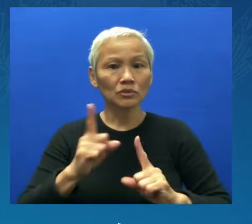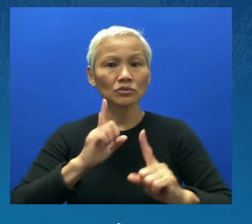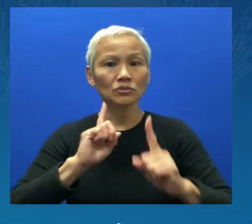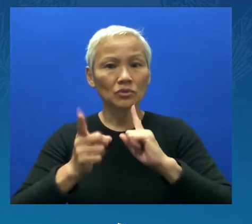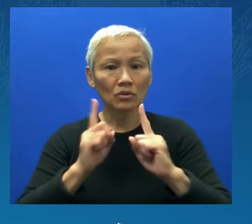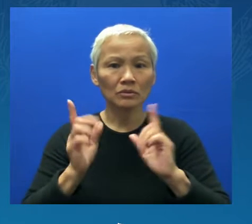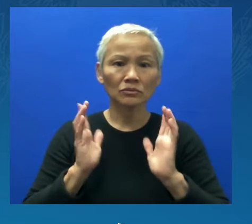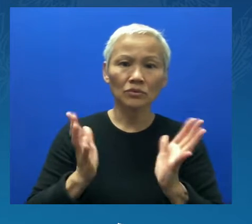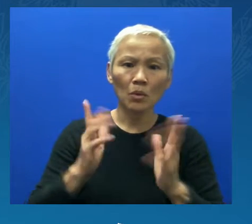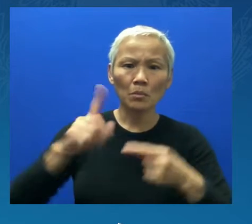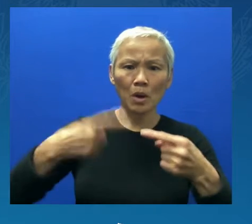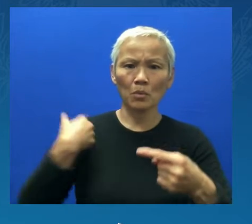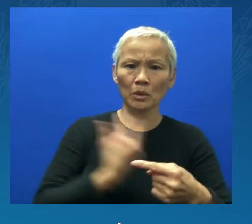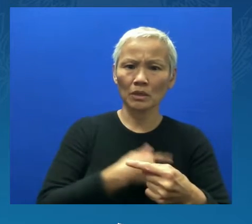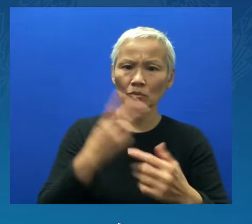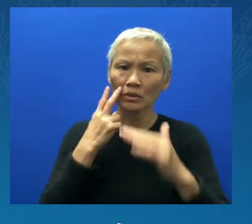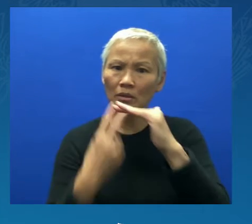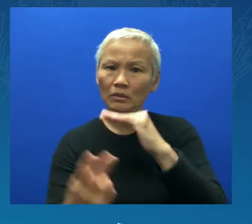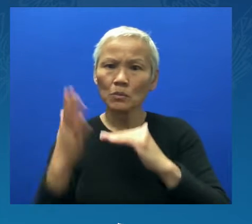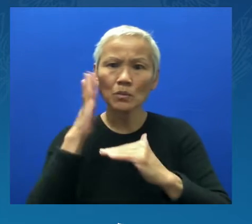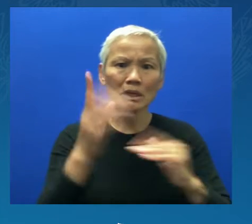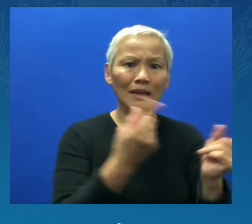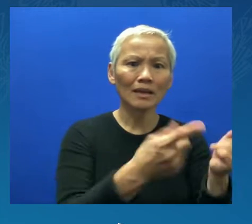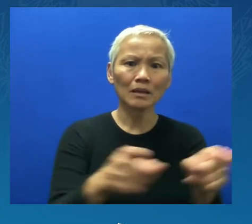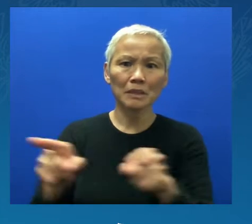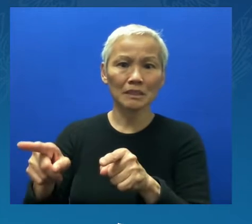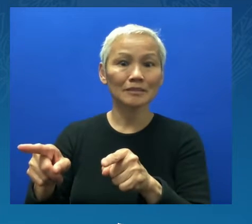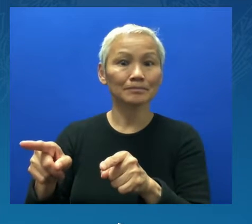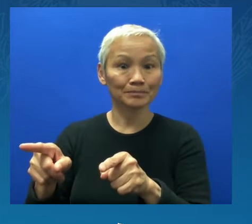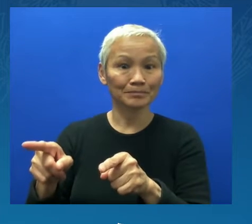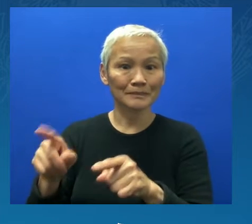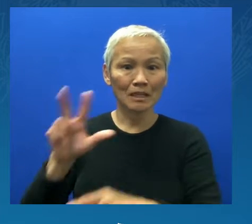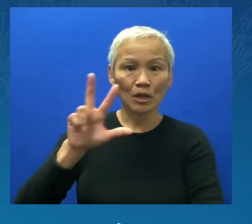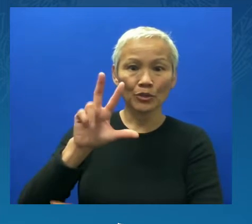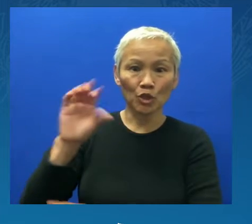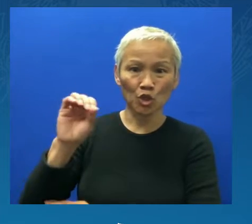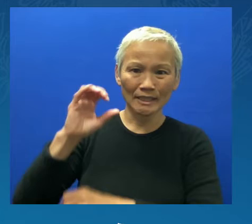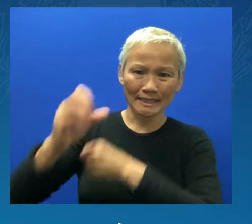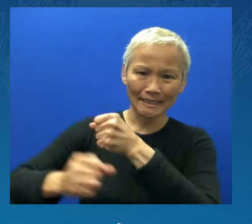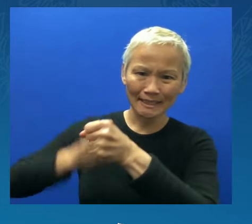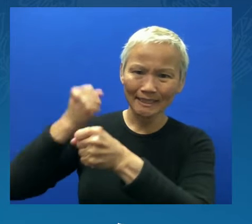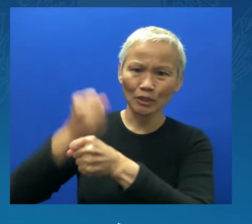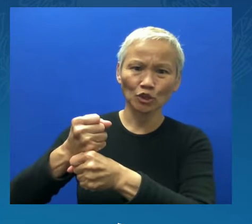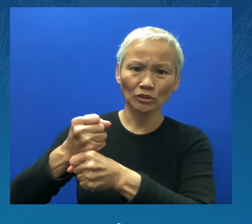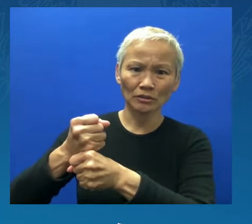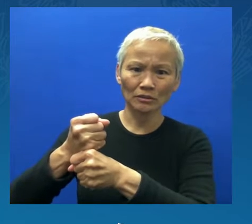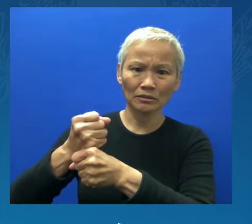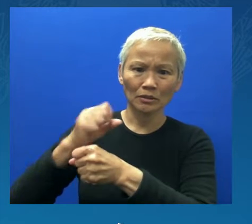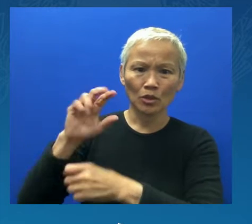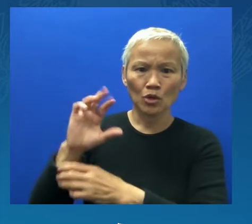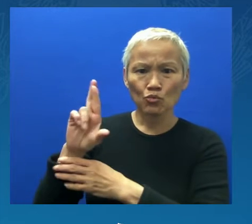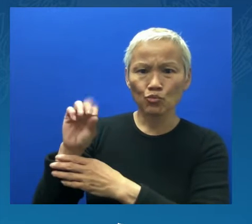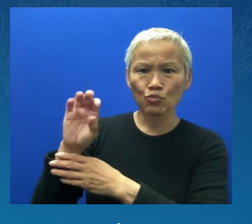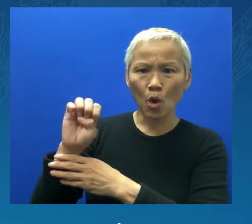that the likelihood that after 30 years of undermining Roe v Wade law that has protected women,